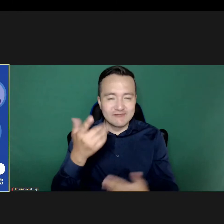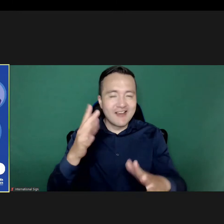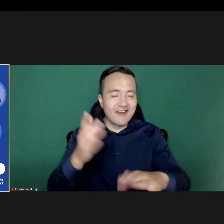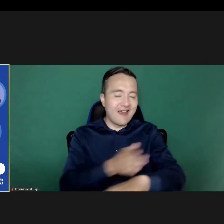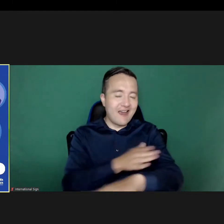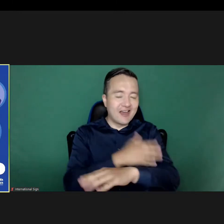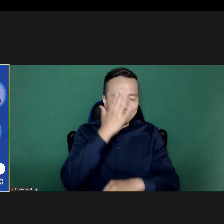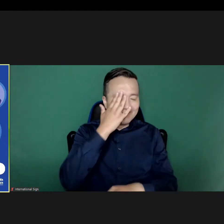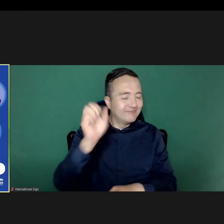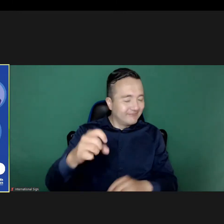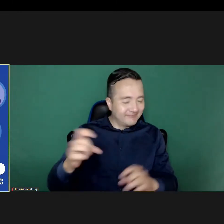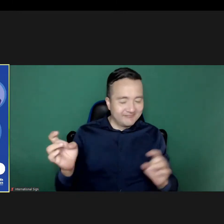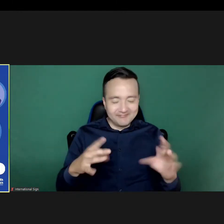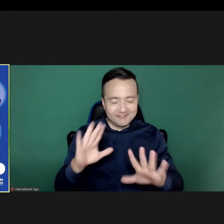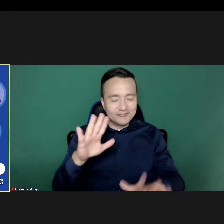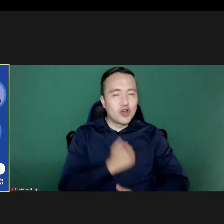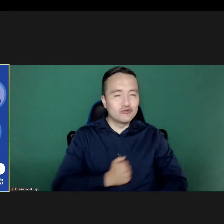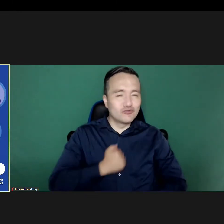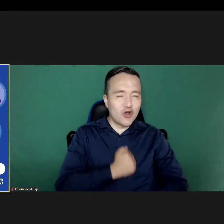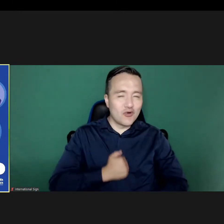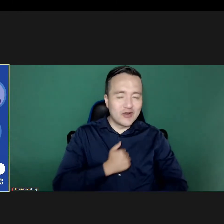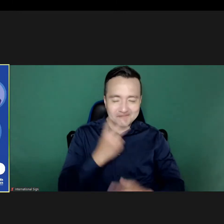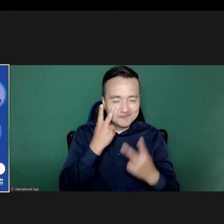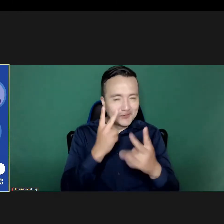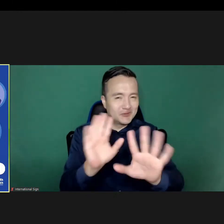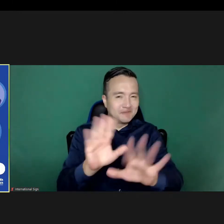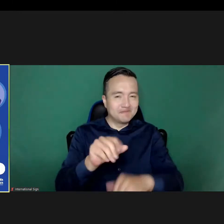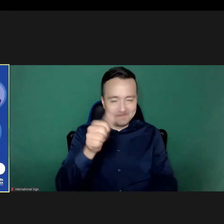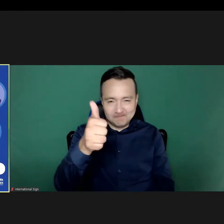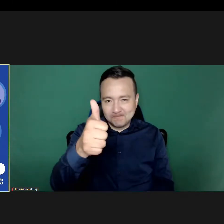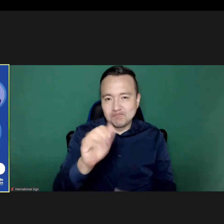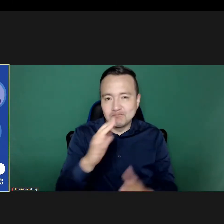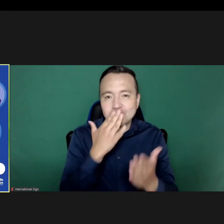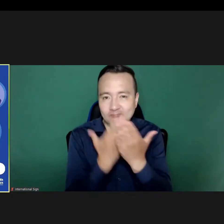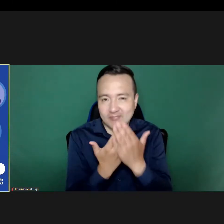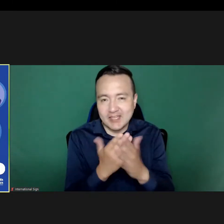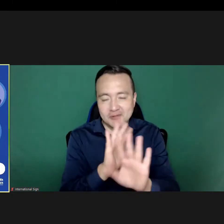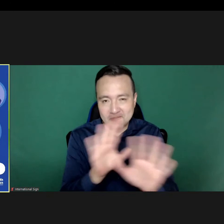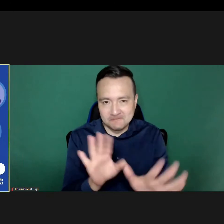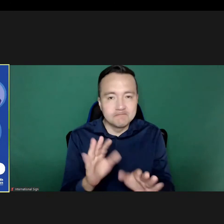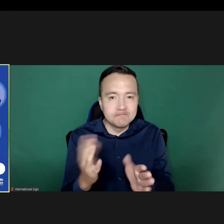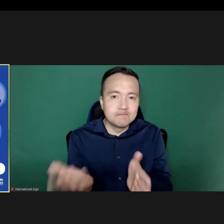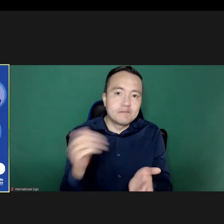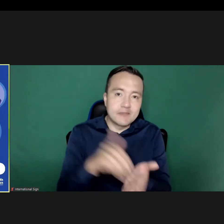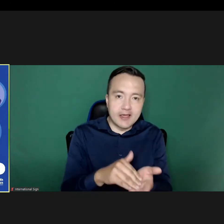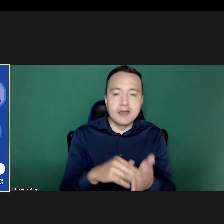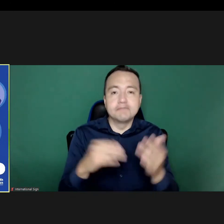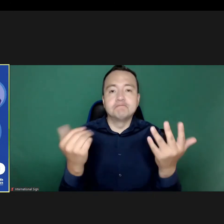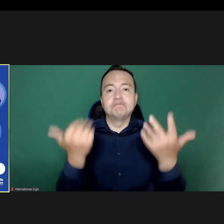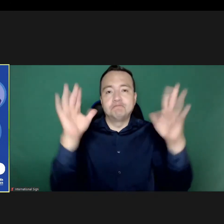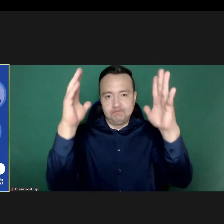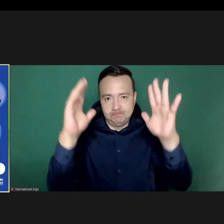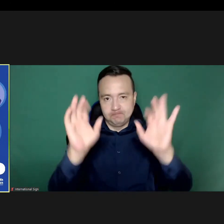I didn't receive it. Thank you. And all our congratulations again. And thanks to Minister Tufton for his participation in our webinar.